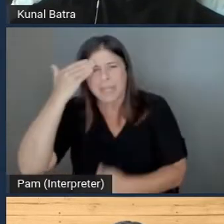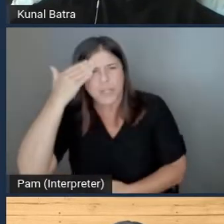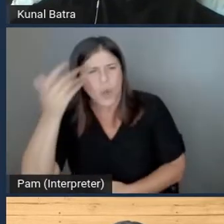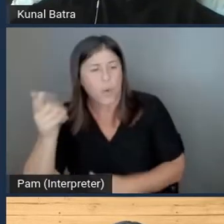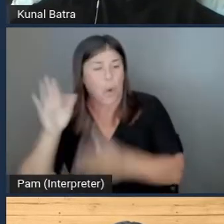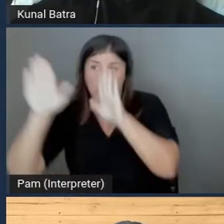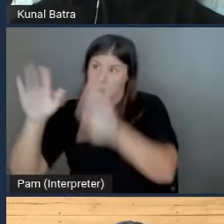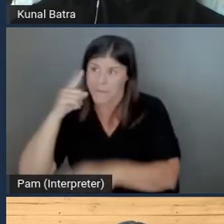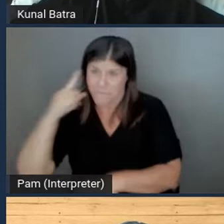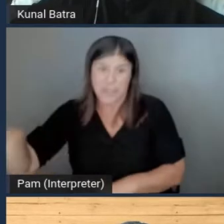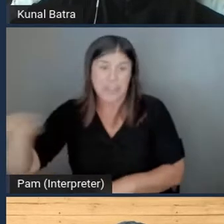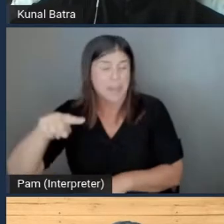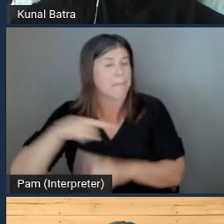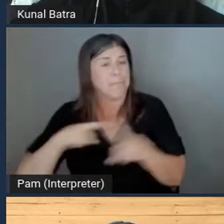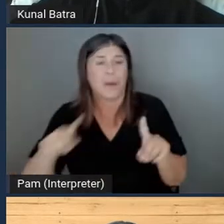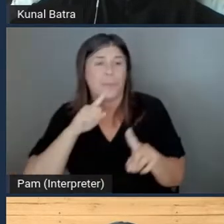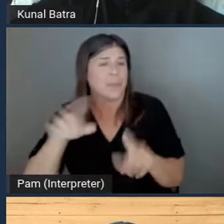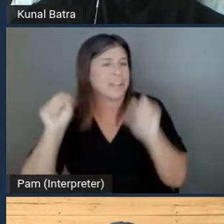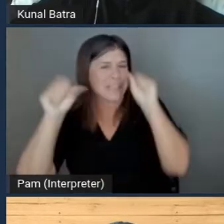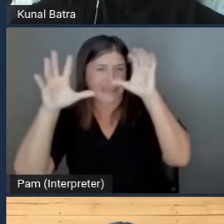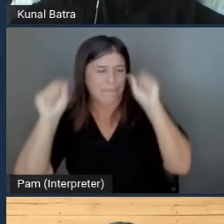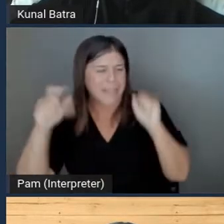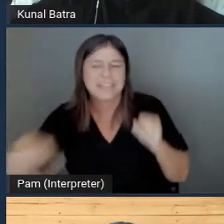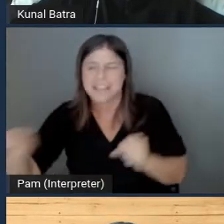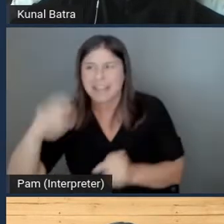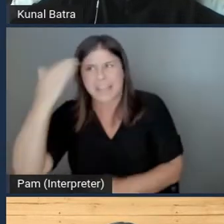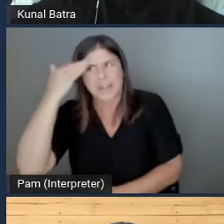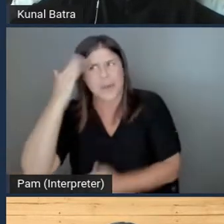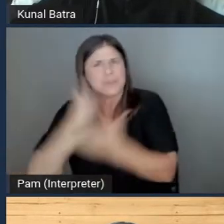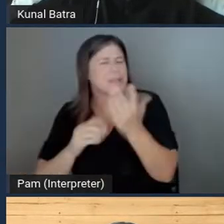It's amazing that they know about it, but they don't have to.